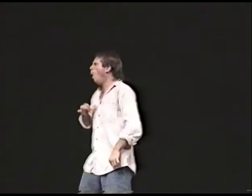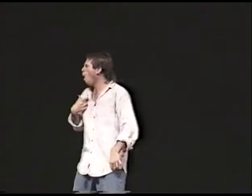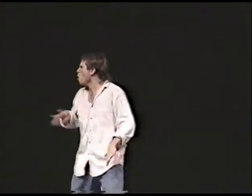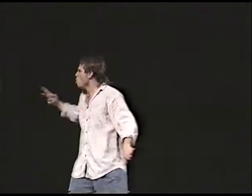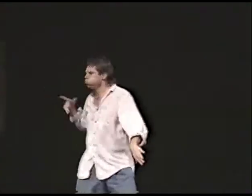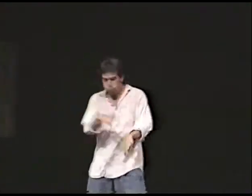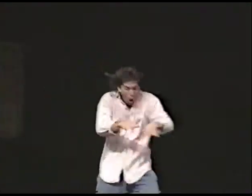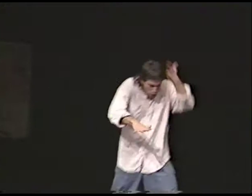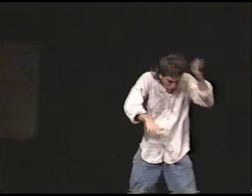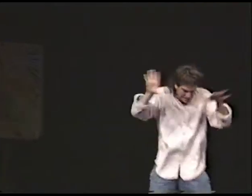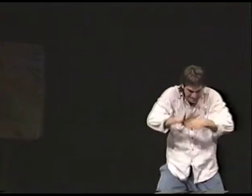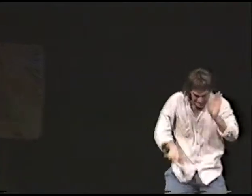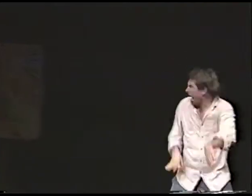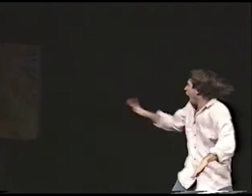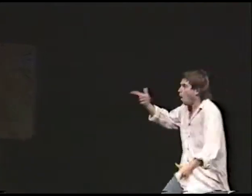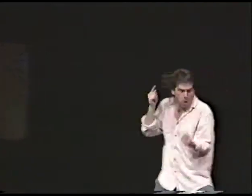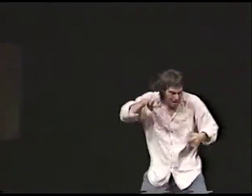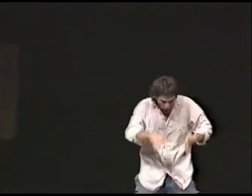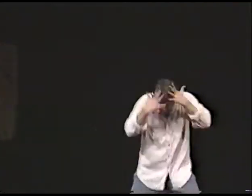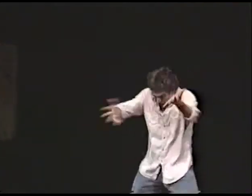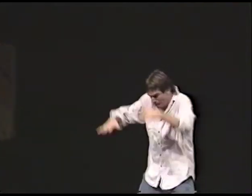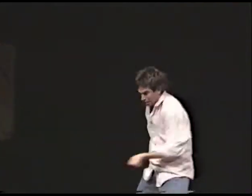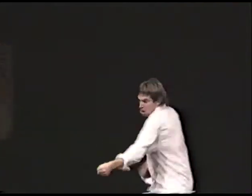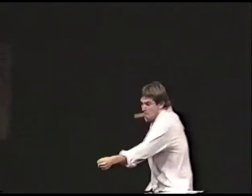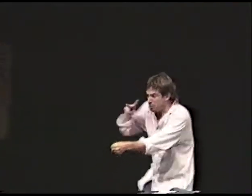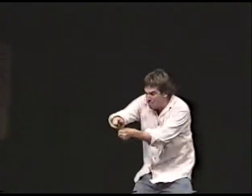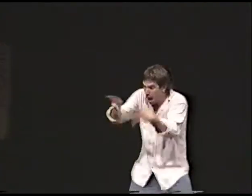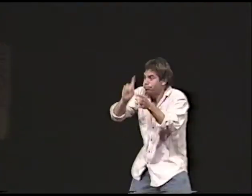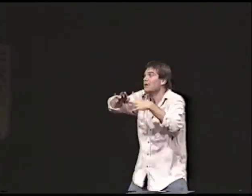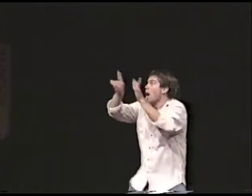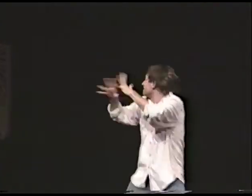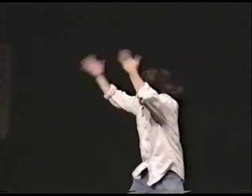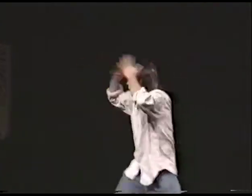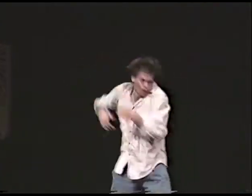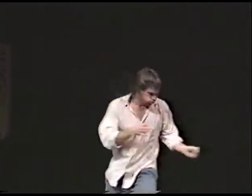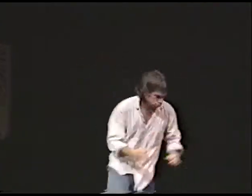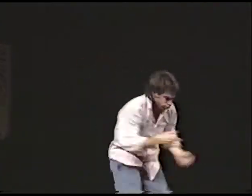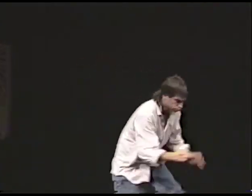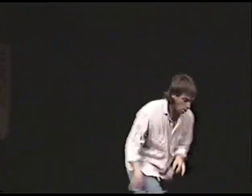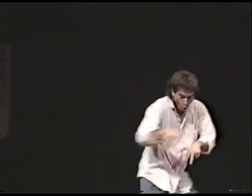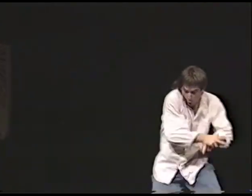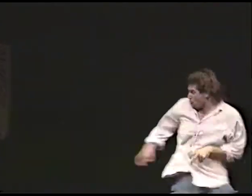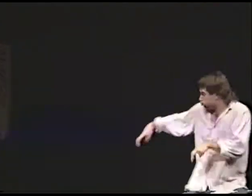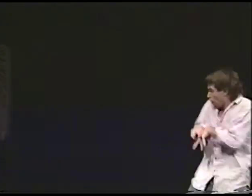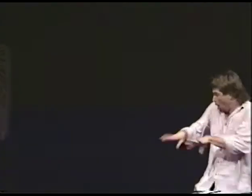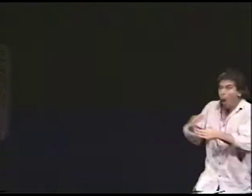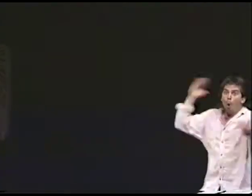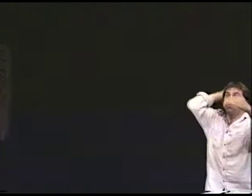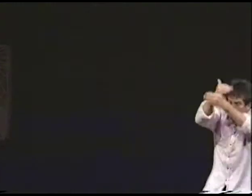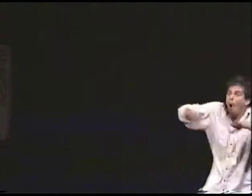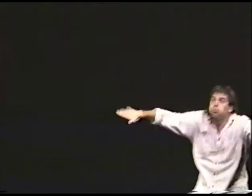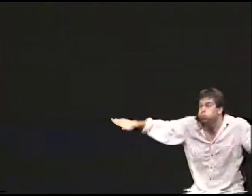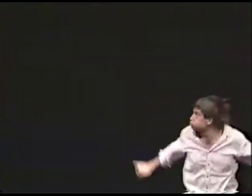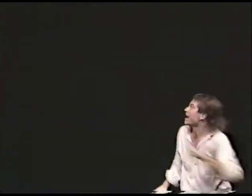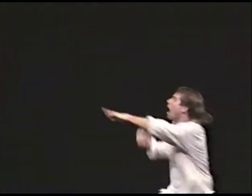What really happened, he said, baseball, slid in on home plate. I pushed the button. You pushed the button? I pushed the button. Cut the signal, signal went across anyway. Plane, guy gets into the airplane anyway.